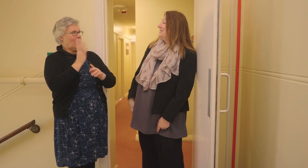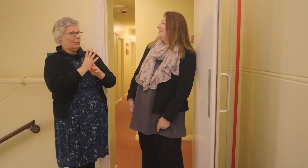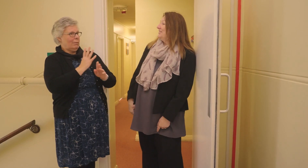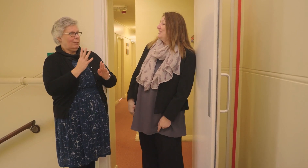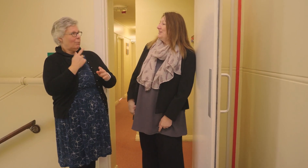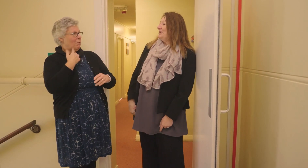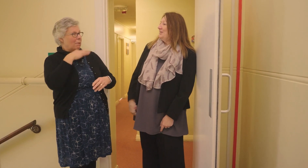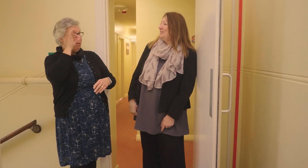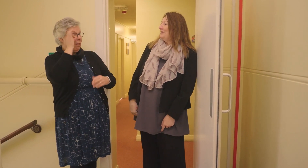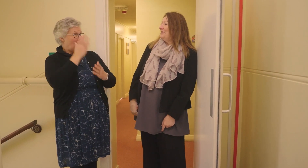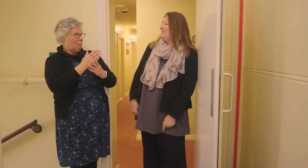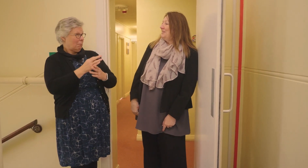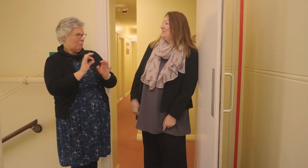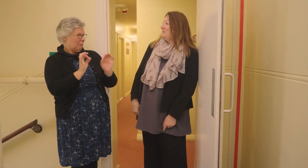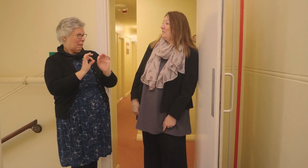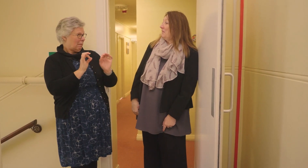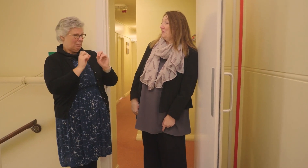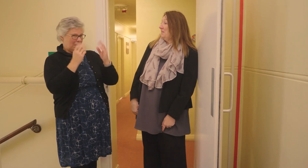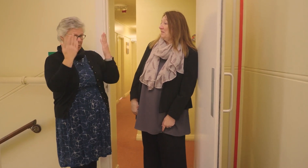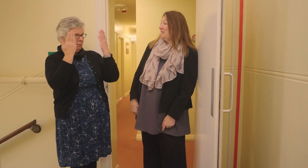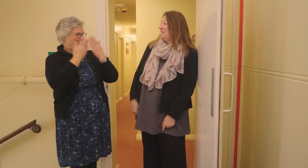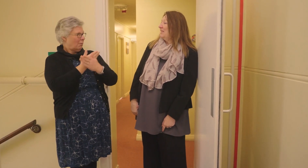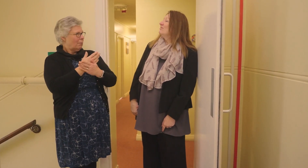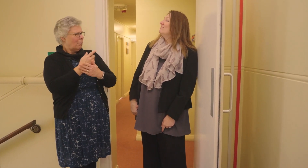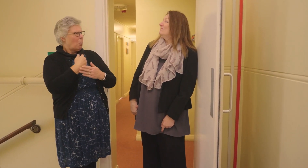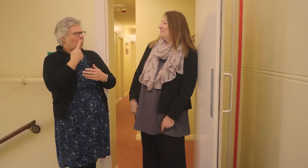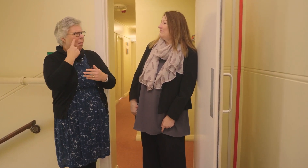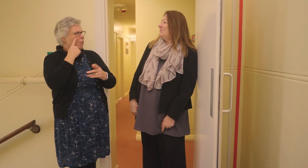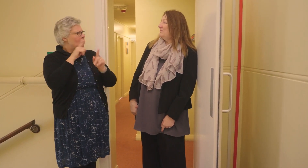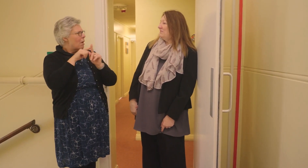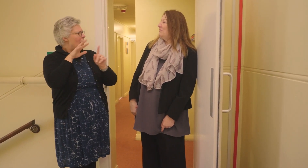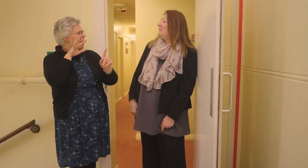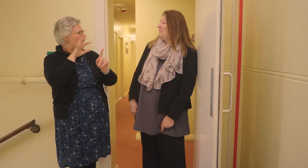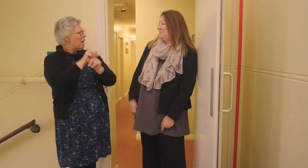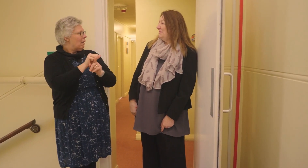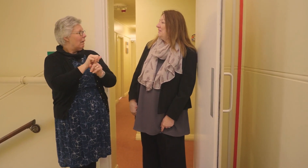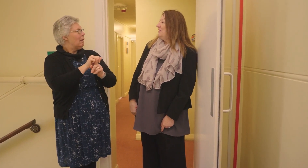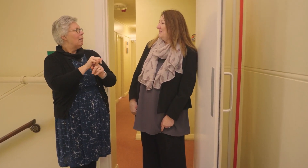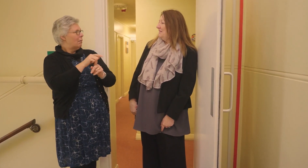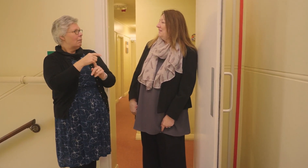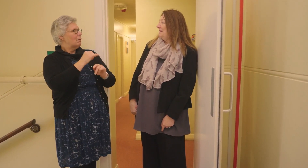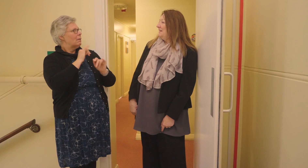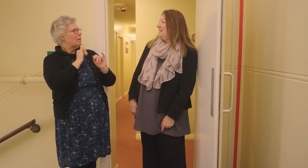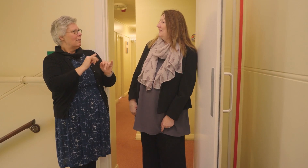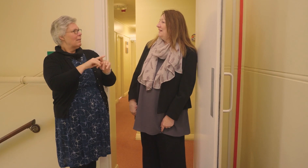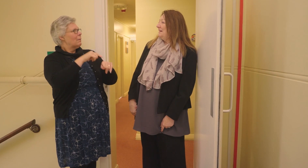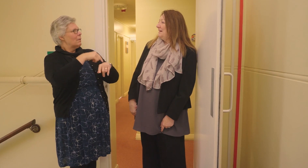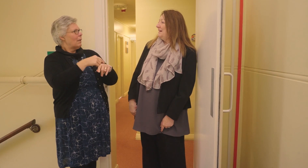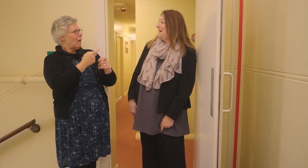The girls would line up to take a look, but we never saw anything because it was dark. But we still thought we might see something, which was dreadful,